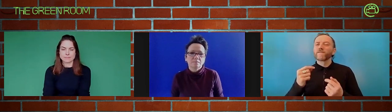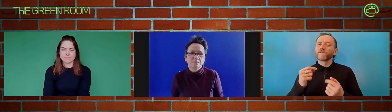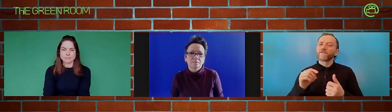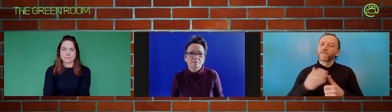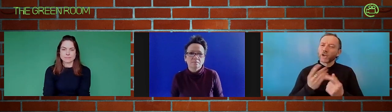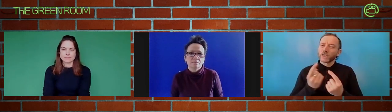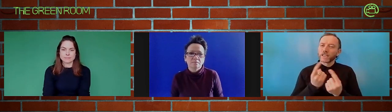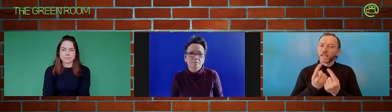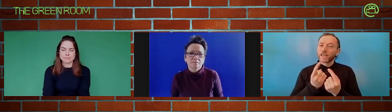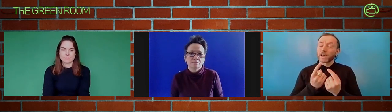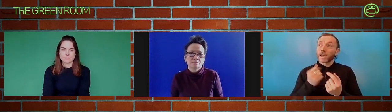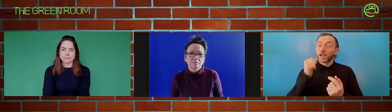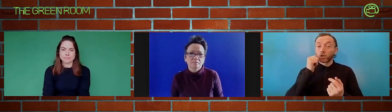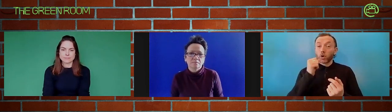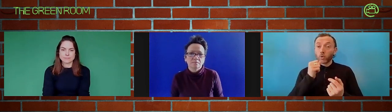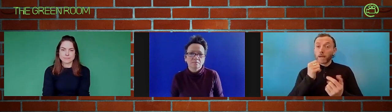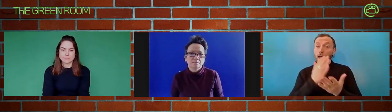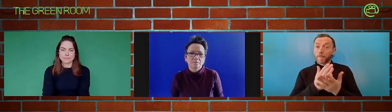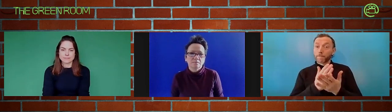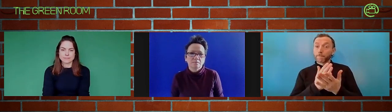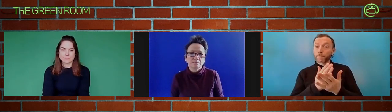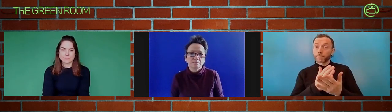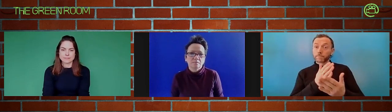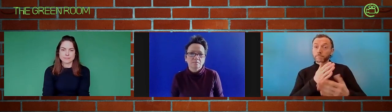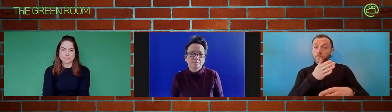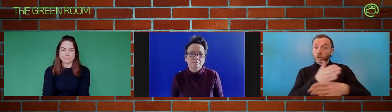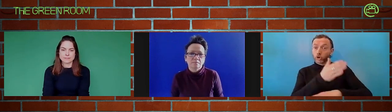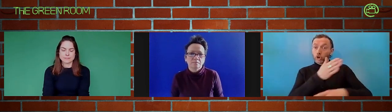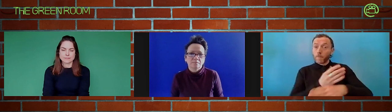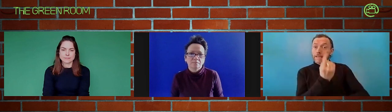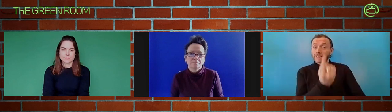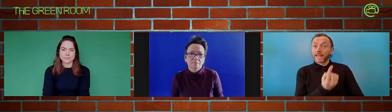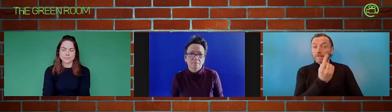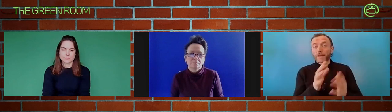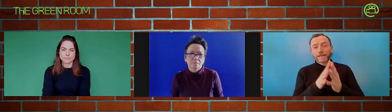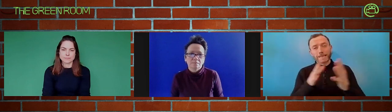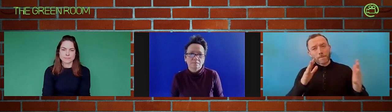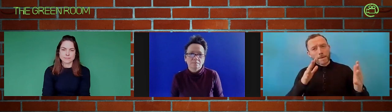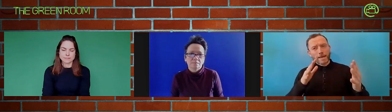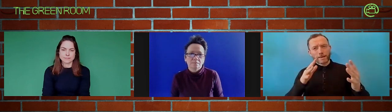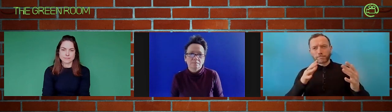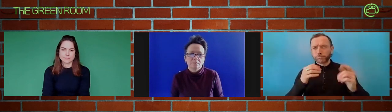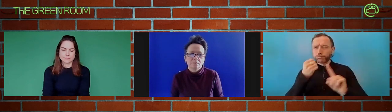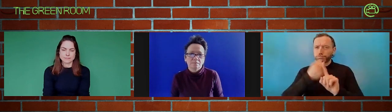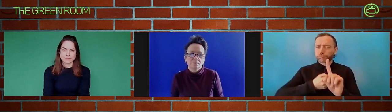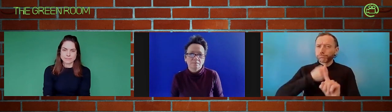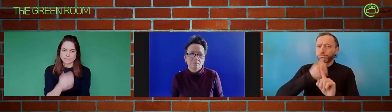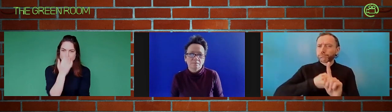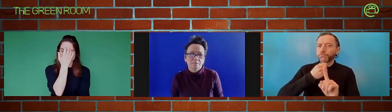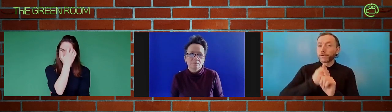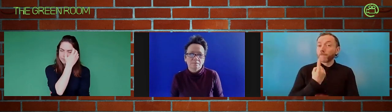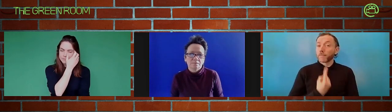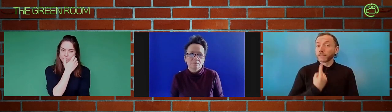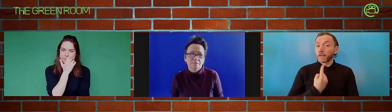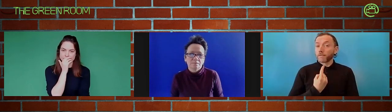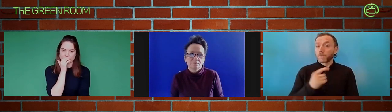battles and I think that that's that's one of the battles that I'm trying to fight is that people actually even know that it's a job,